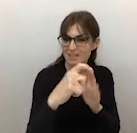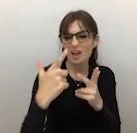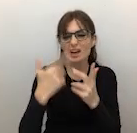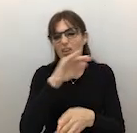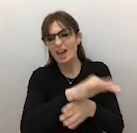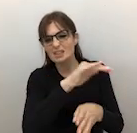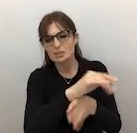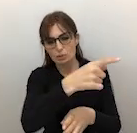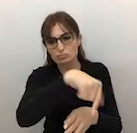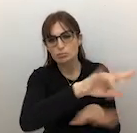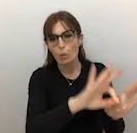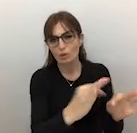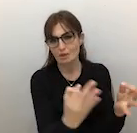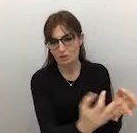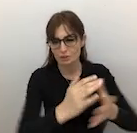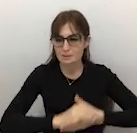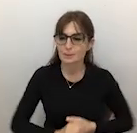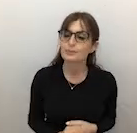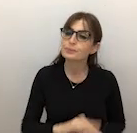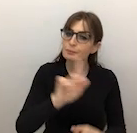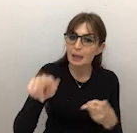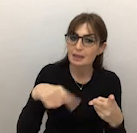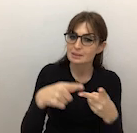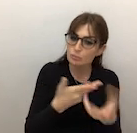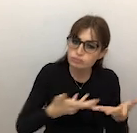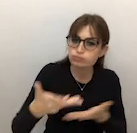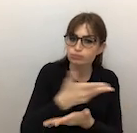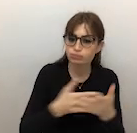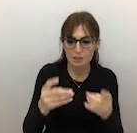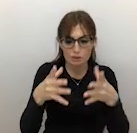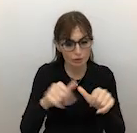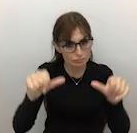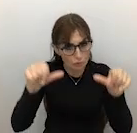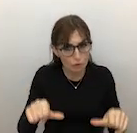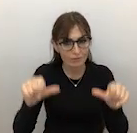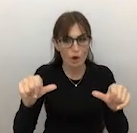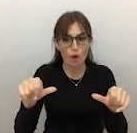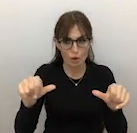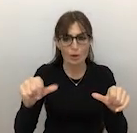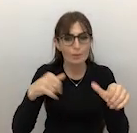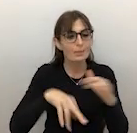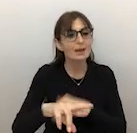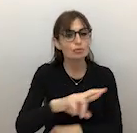and other external stakeholders. Second, we'll discuss what directors are confirming in the responsible persons'